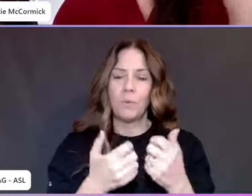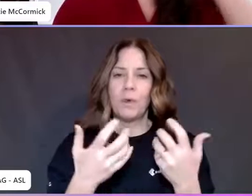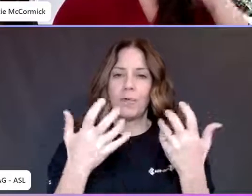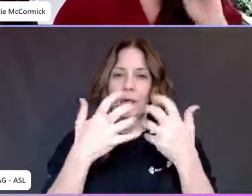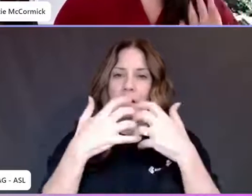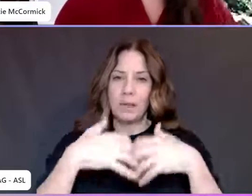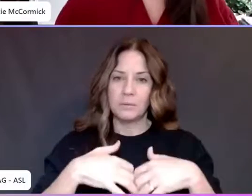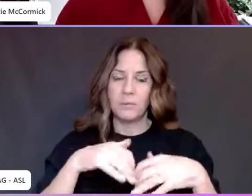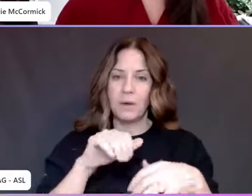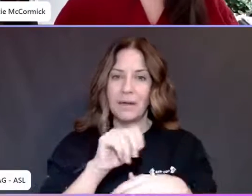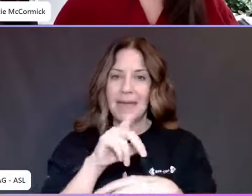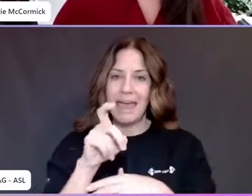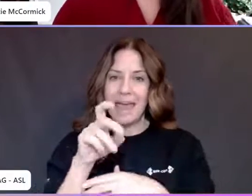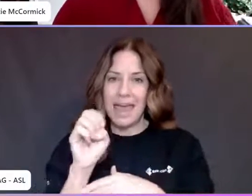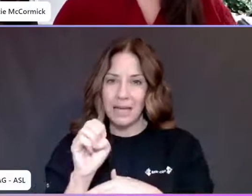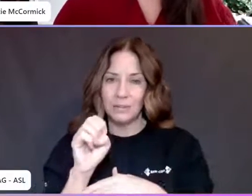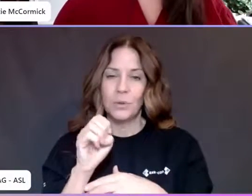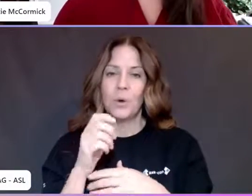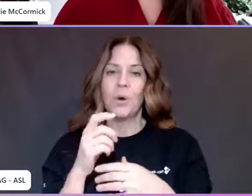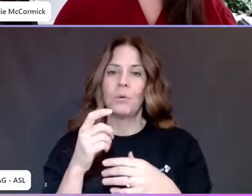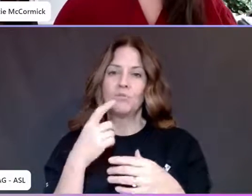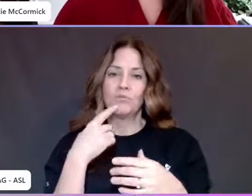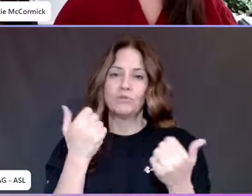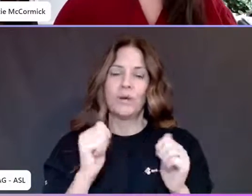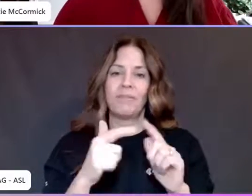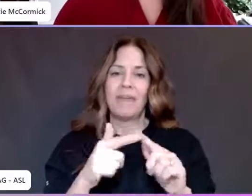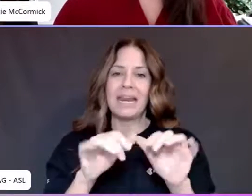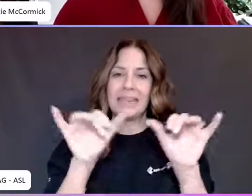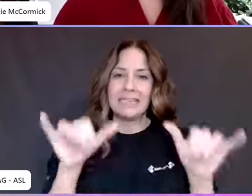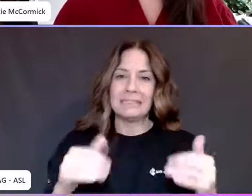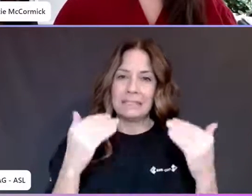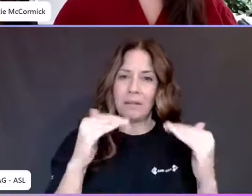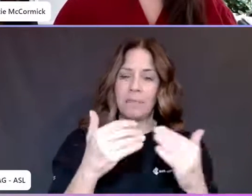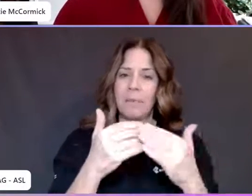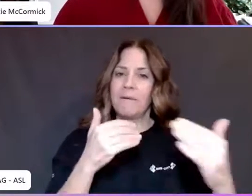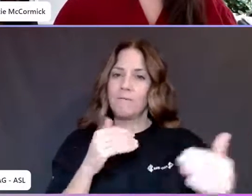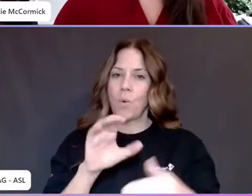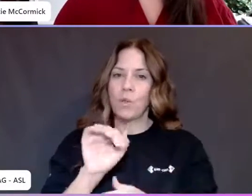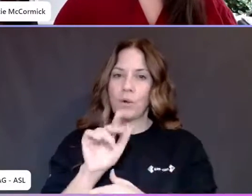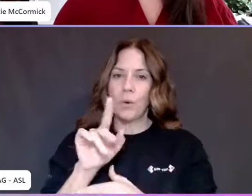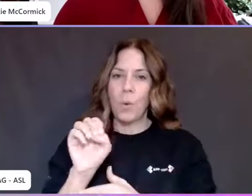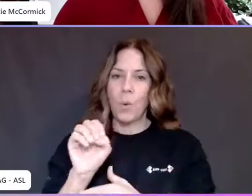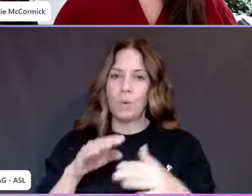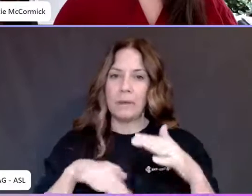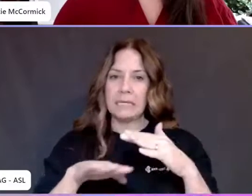catching a lot of those bugs earlier, and if there's issues with